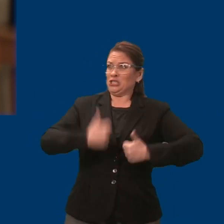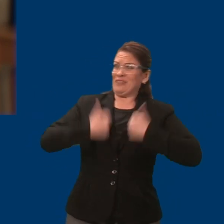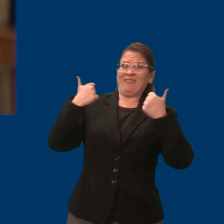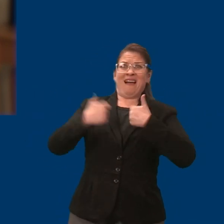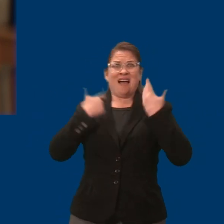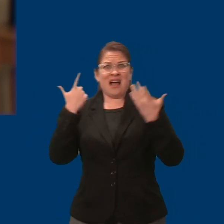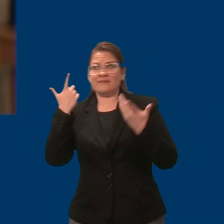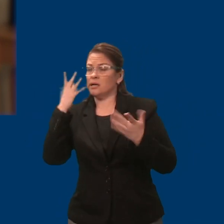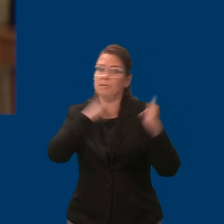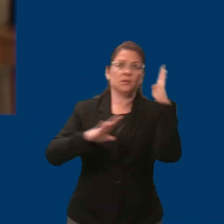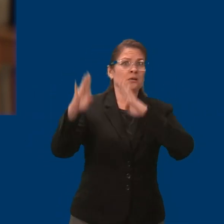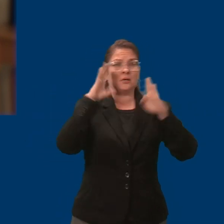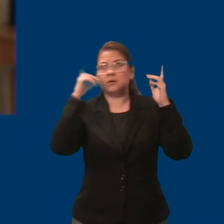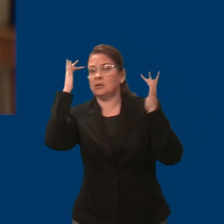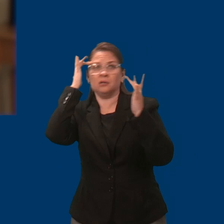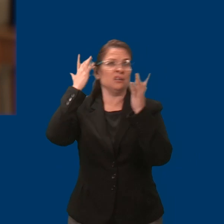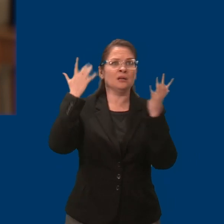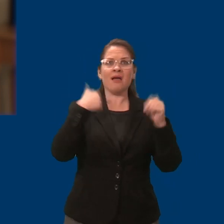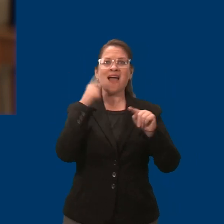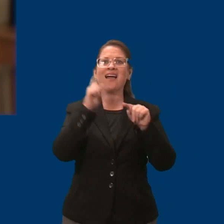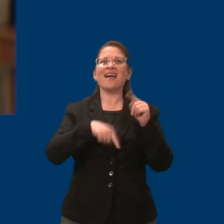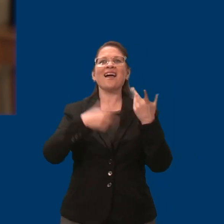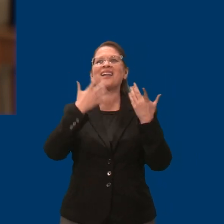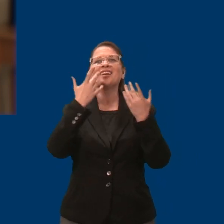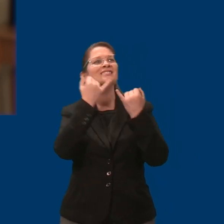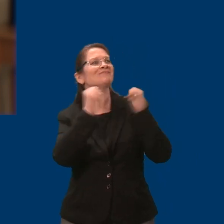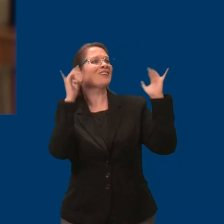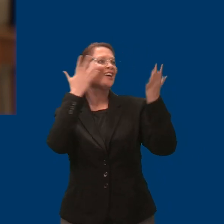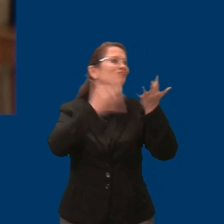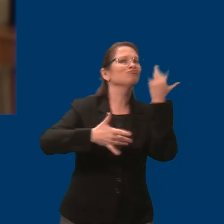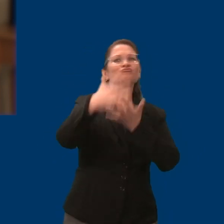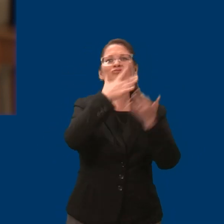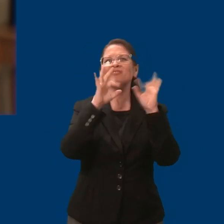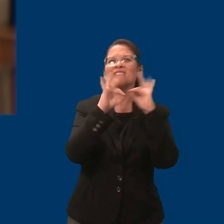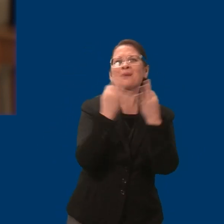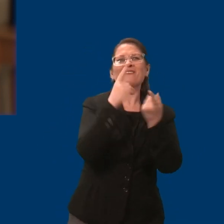Recently--less than two weeks ago, actually, I lost a long-time home